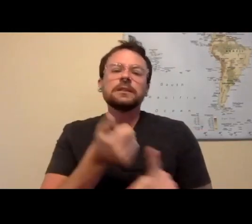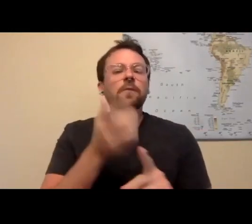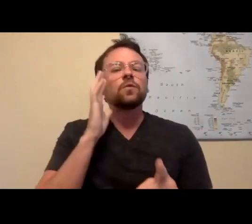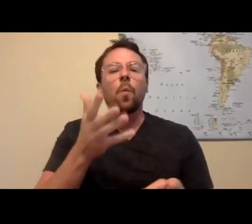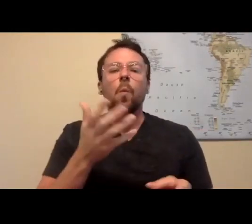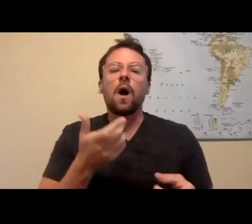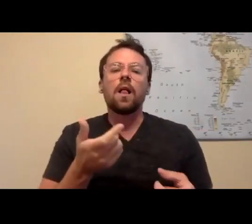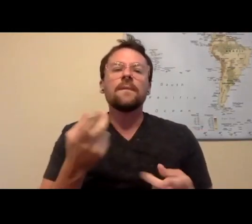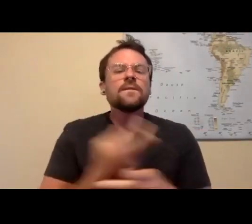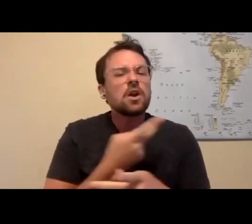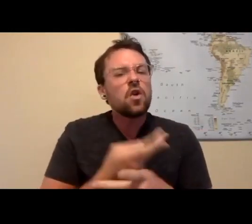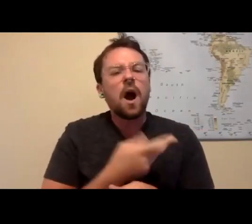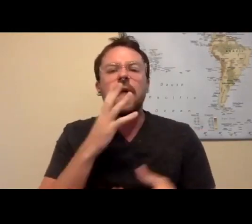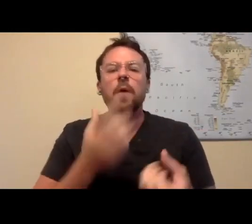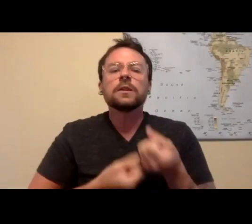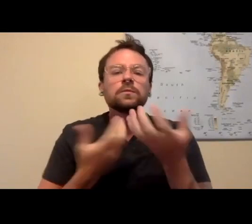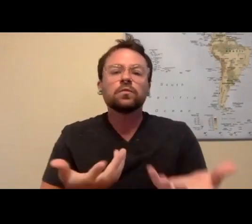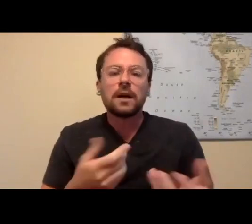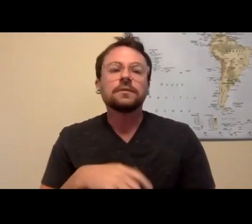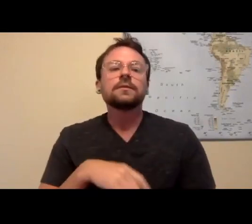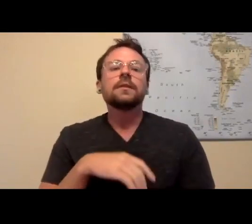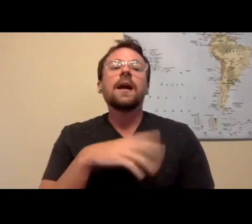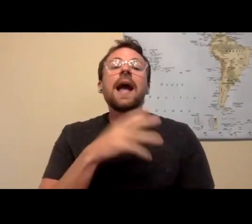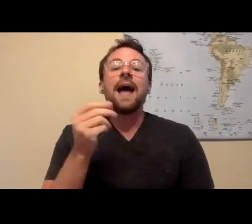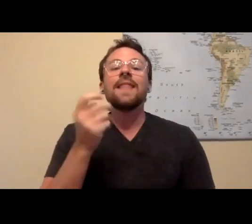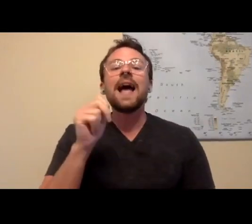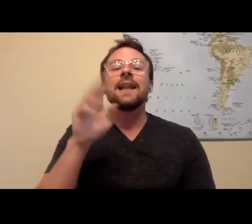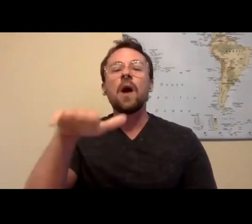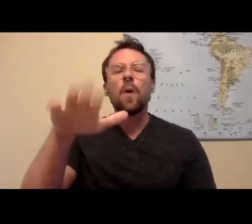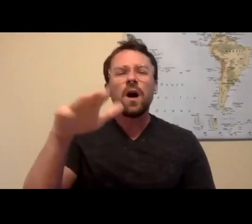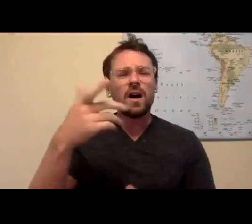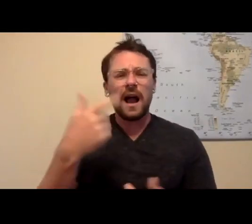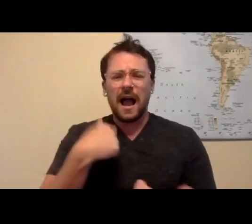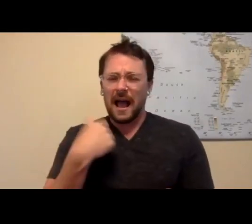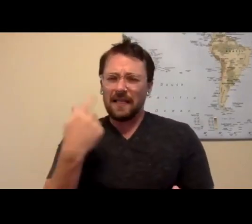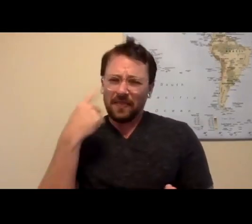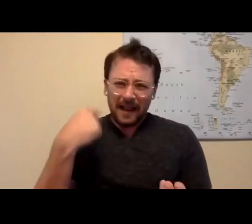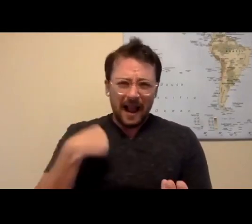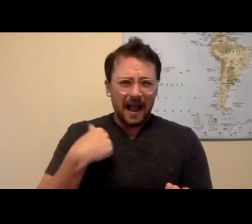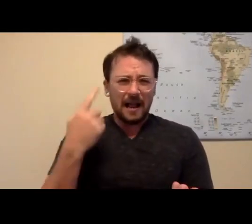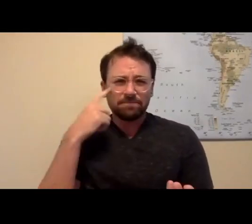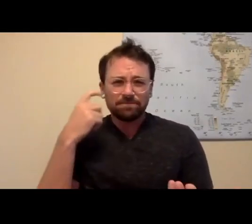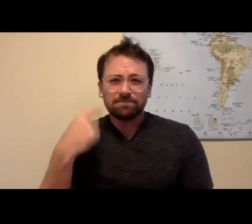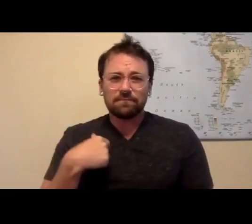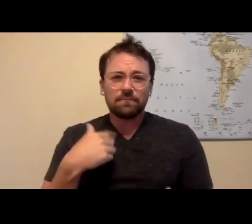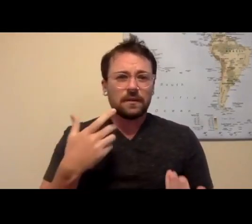We need to let the children be themselves and figure out how they want to express themselves.